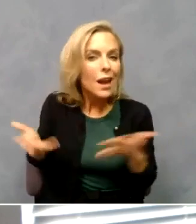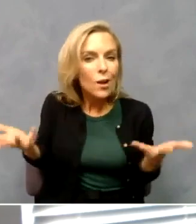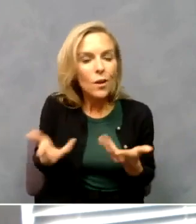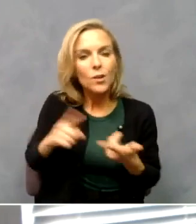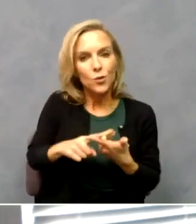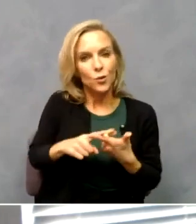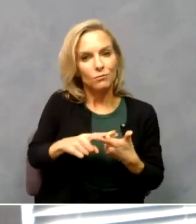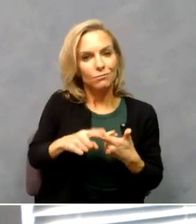public health measures.